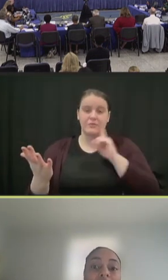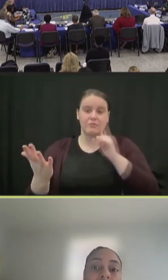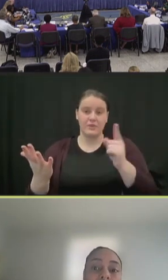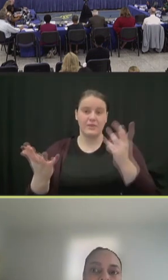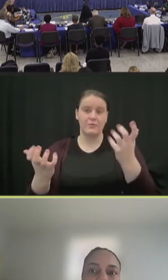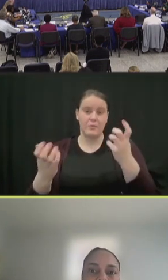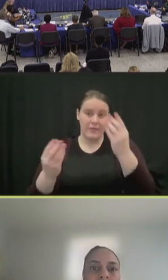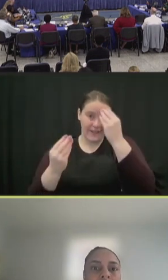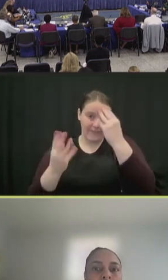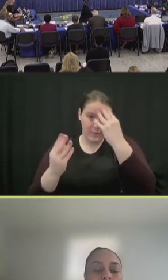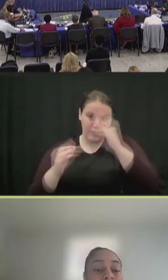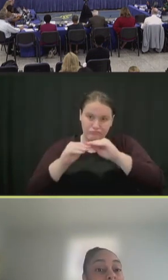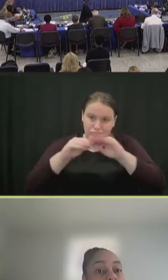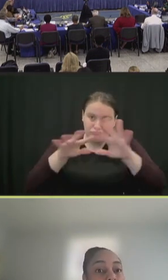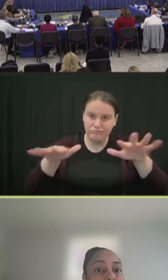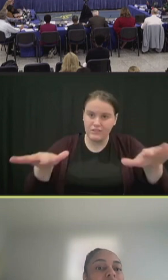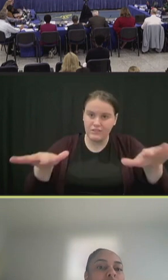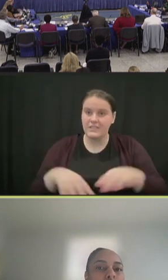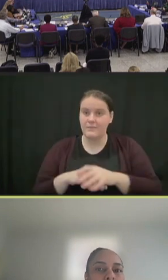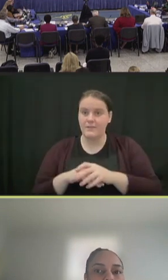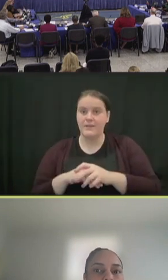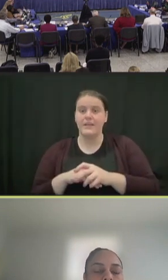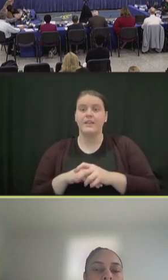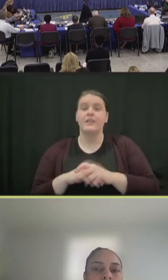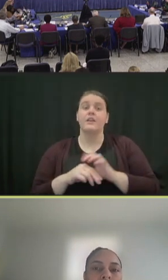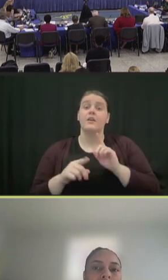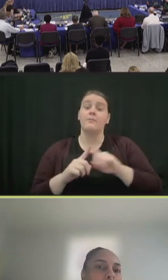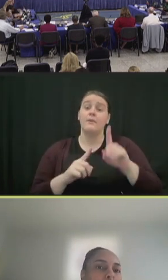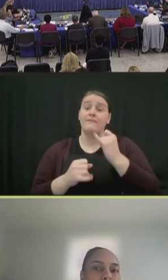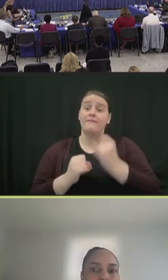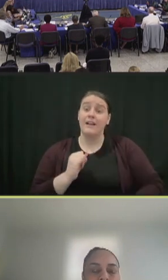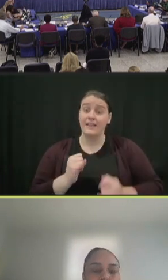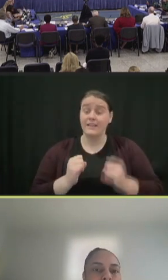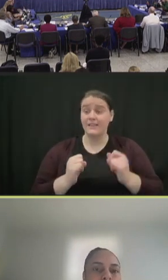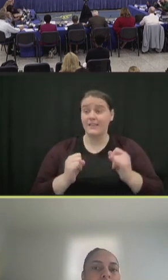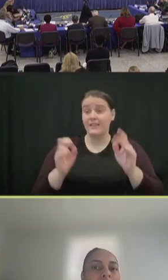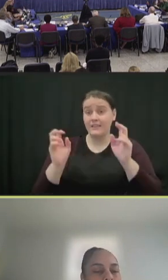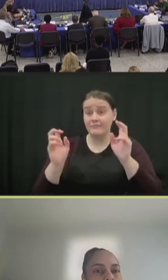And then finally, these talking points are critical. If you have principals that are out